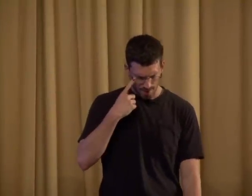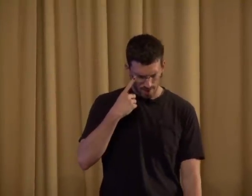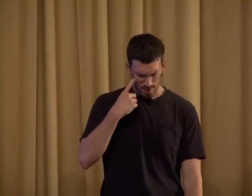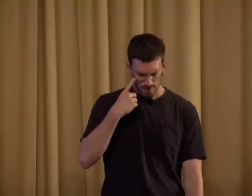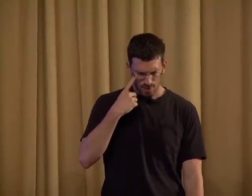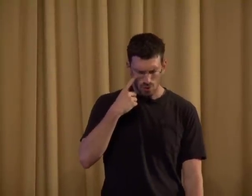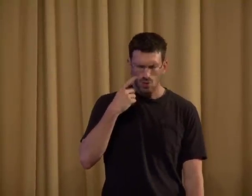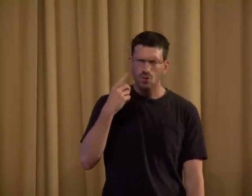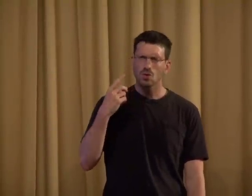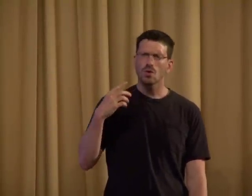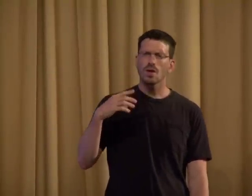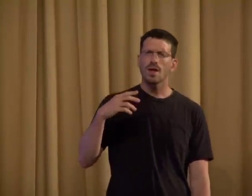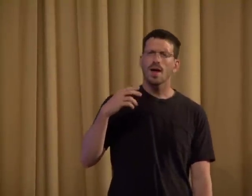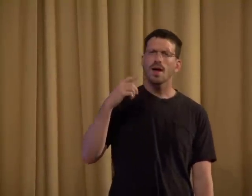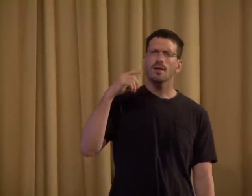So in the practice, you analyze that concept. You sit with it. No eye. No color. And what you see is that the eye and the color are not separate.